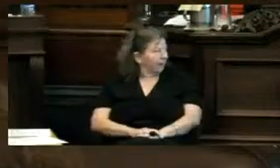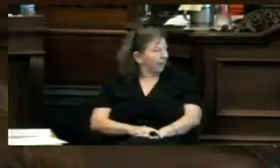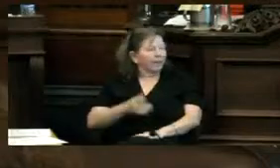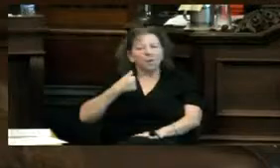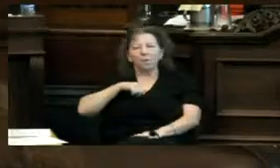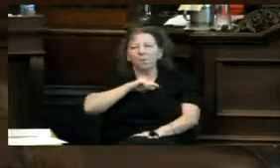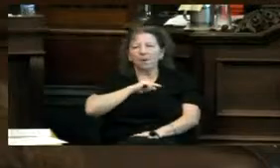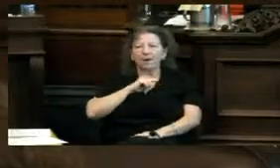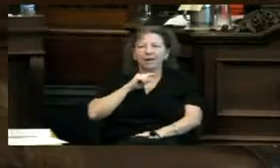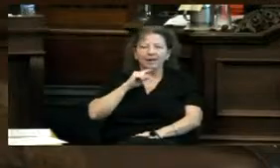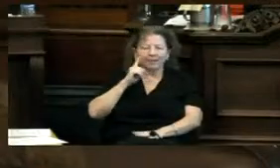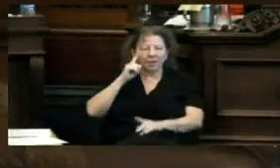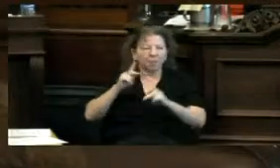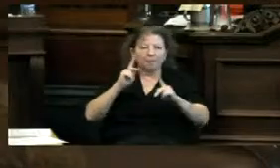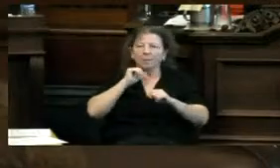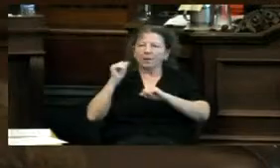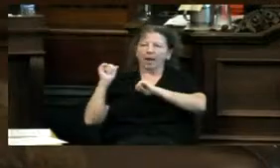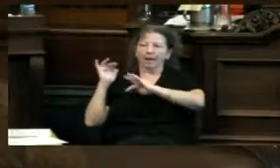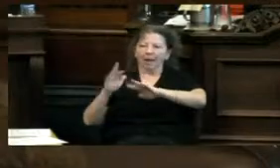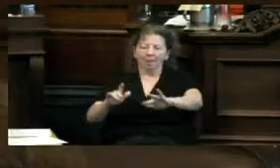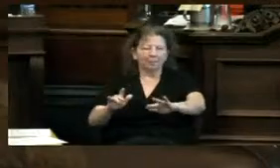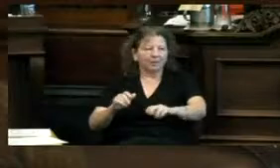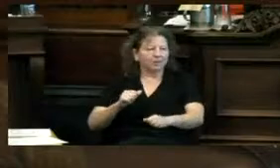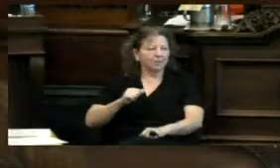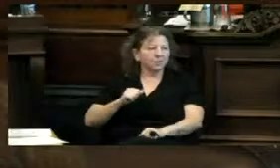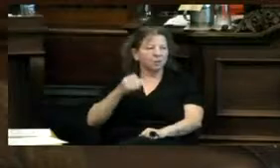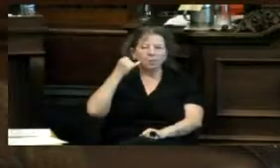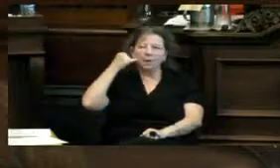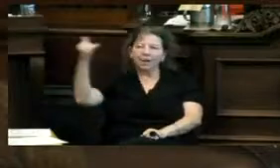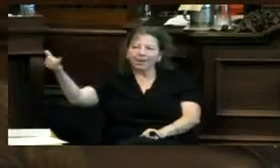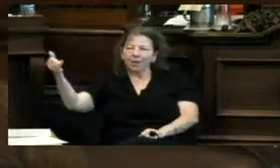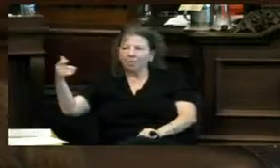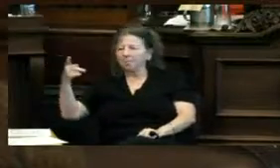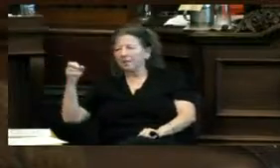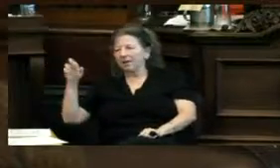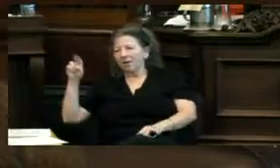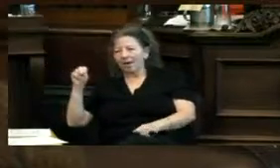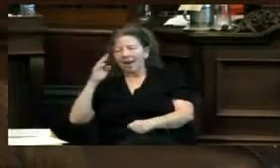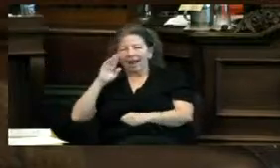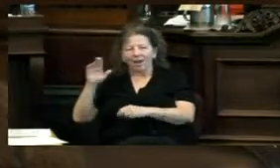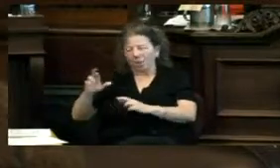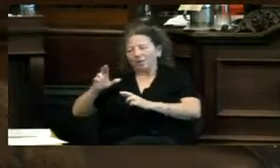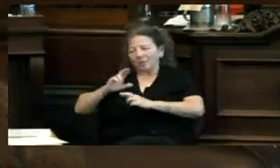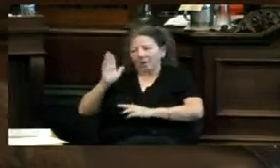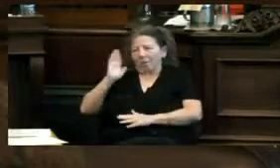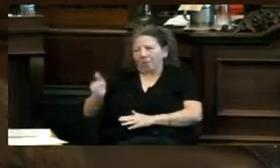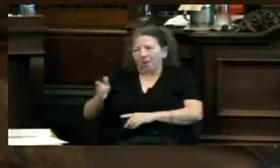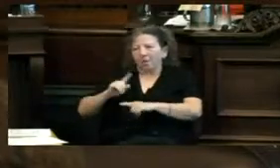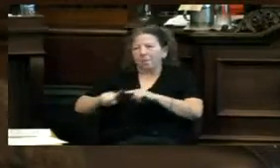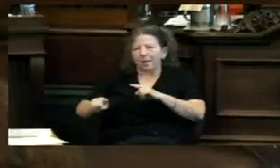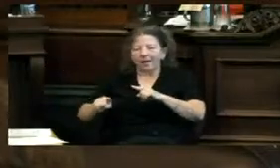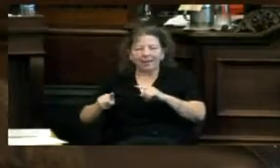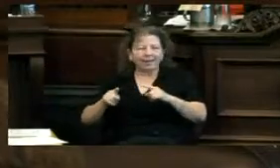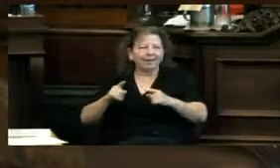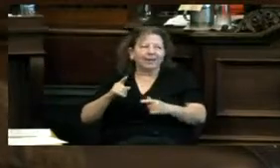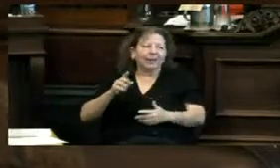building, which made it look like there was something happening there. And we think that that would have deterred people from attending the